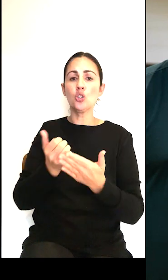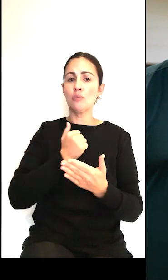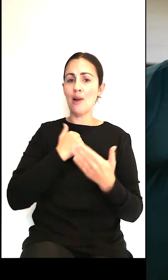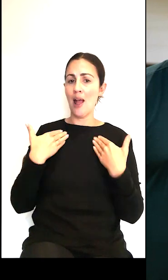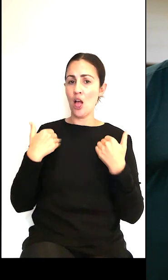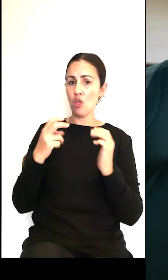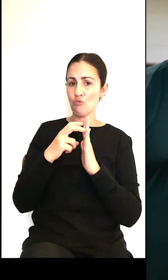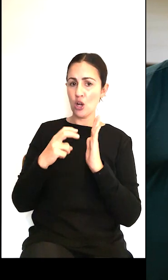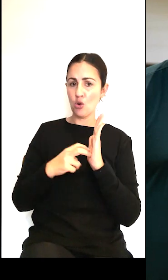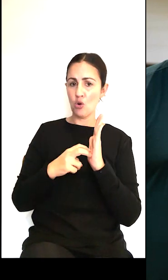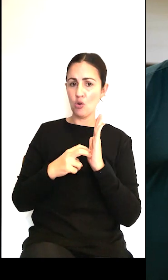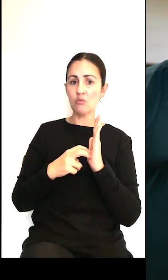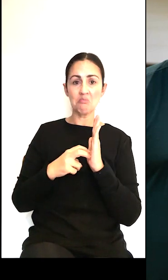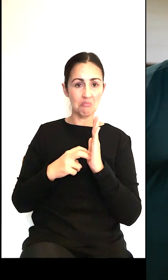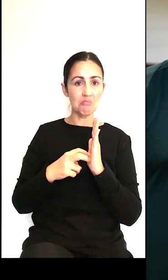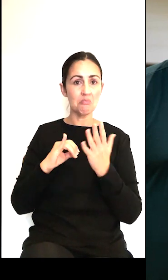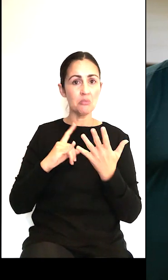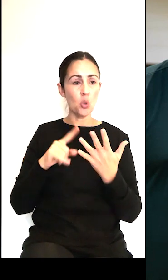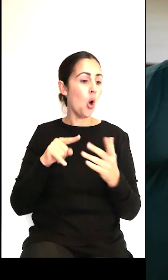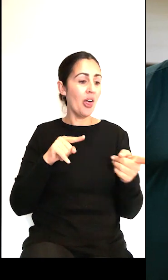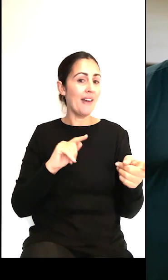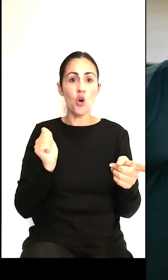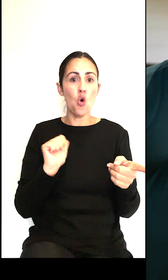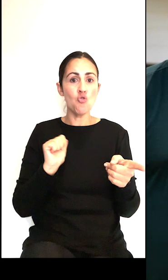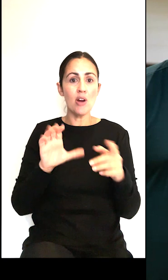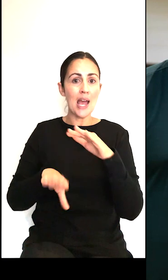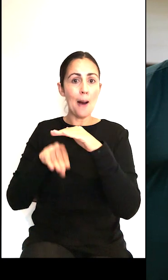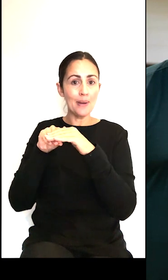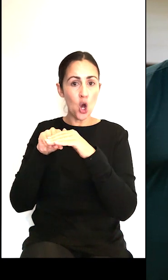actually have access to that document, so you can be that person advocating to help them in a